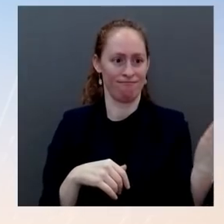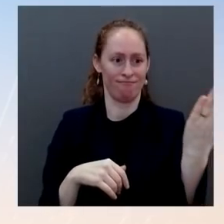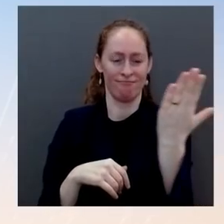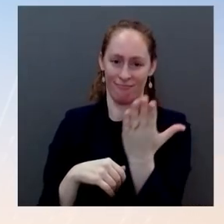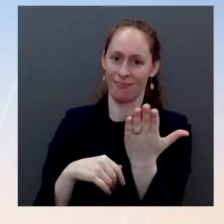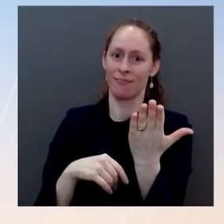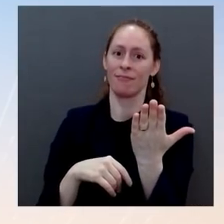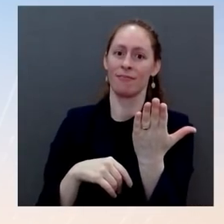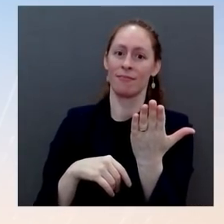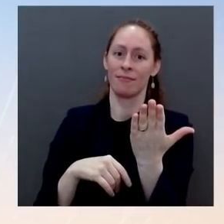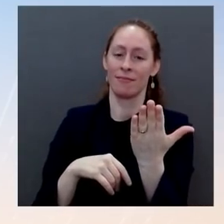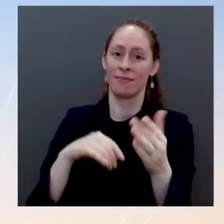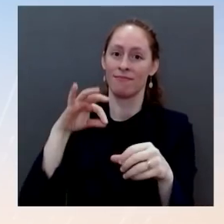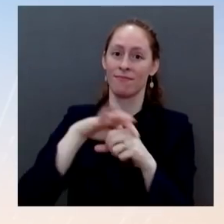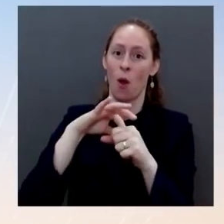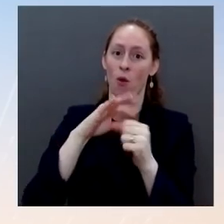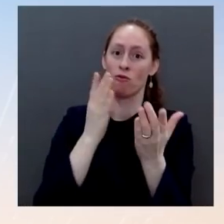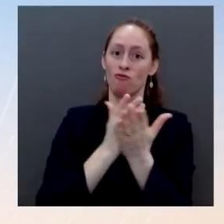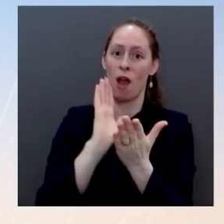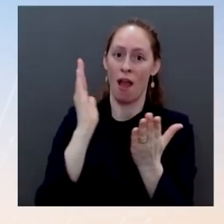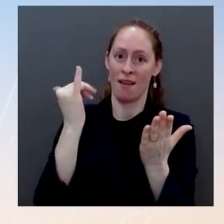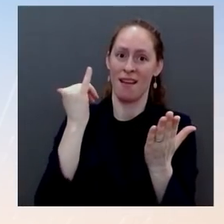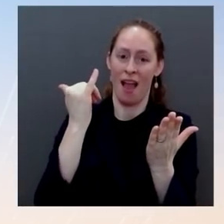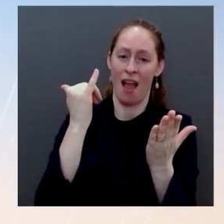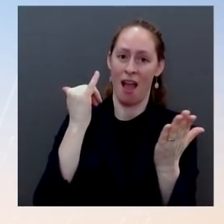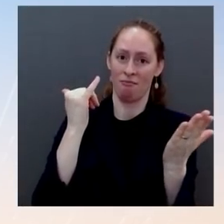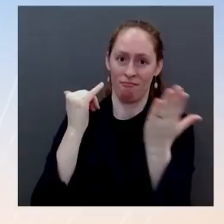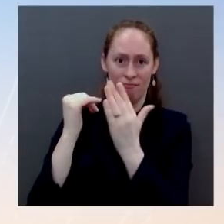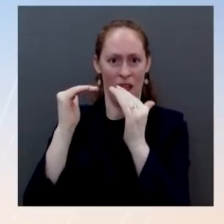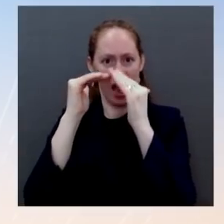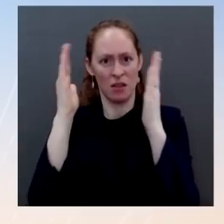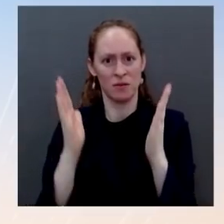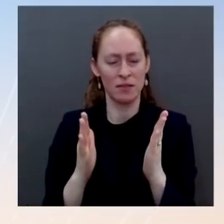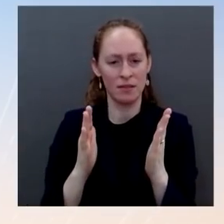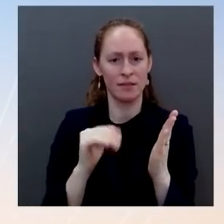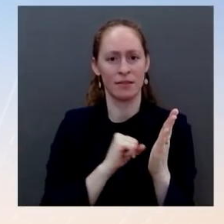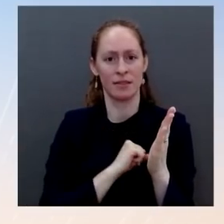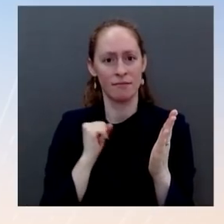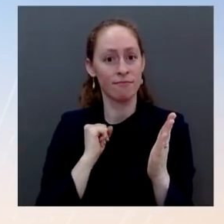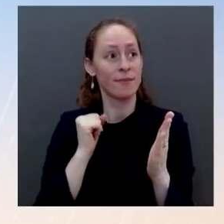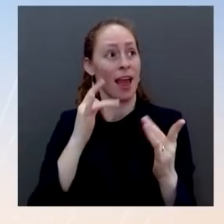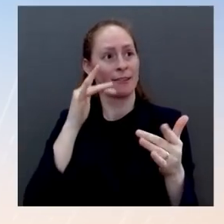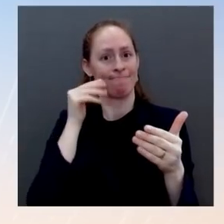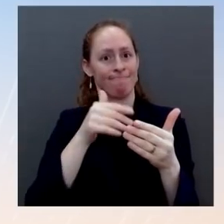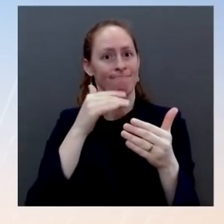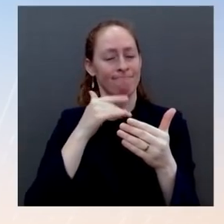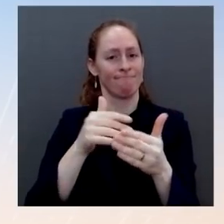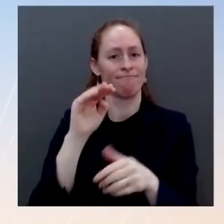that important leaders in our history have made. I will say, he's going to Georgia because Georgia is one of the many states